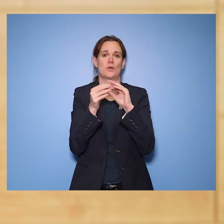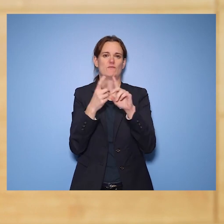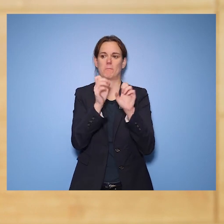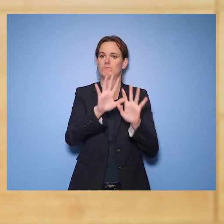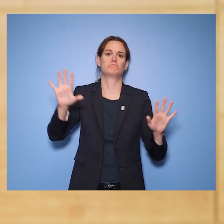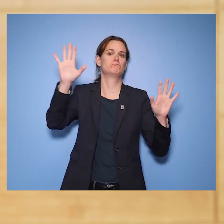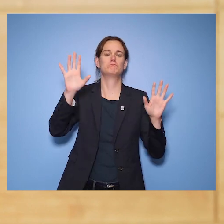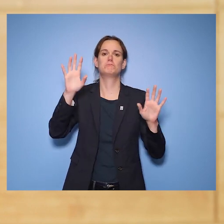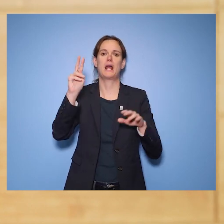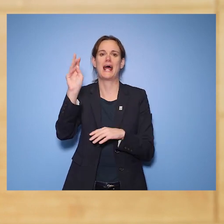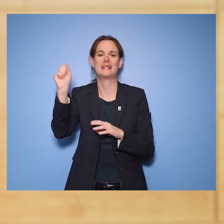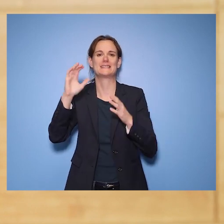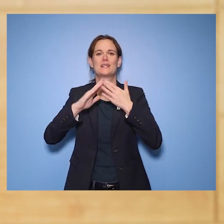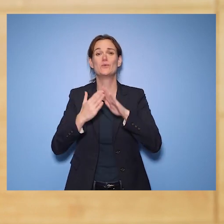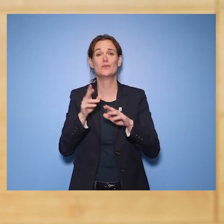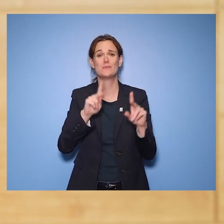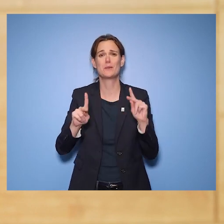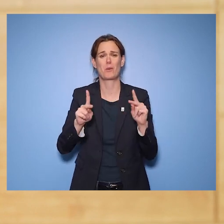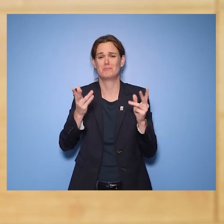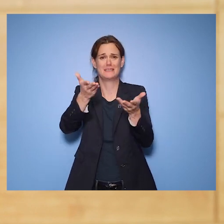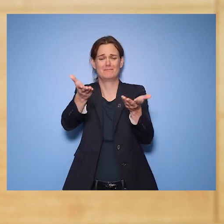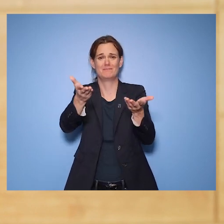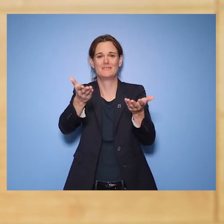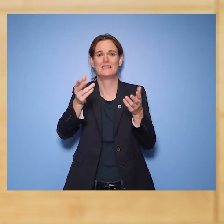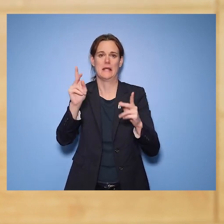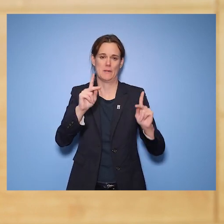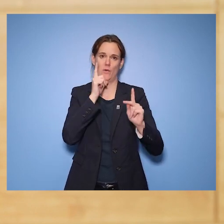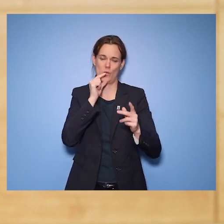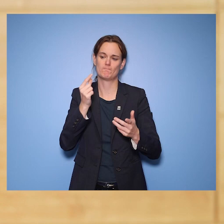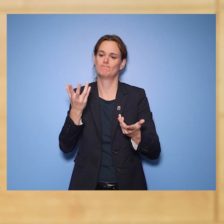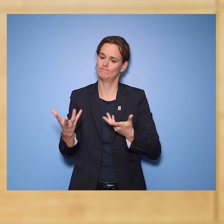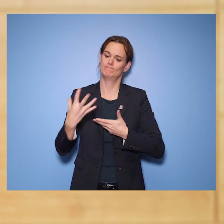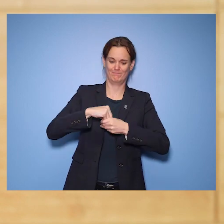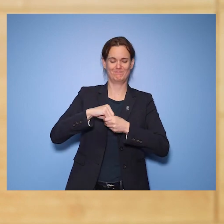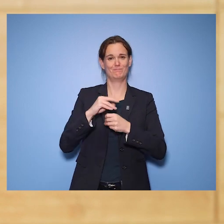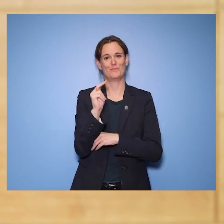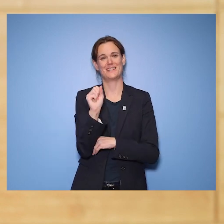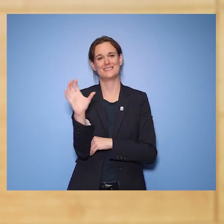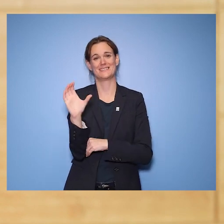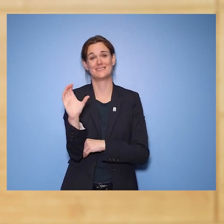of our NSCC community, people like you who have found their place here at NSCC. We'll